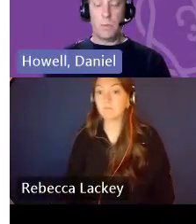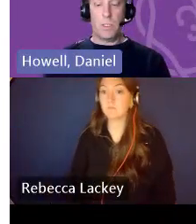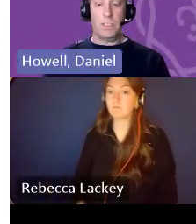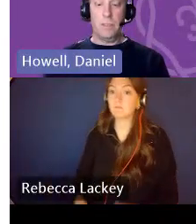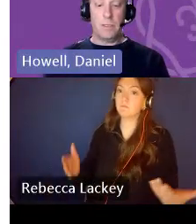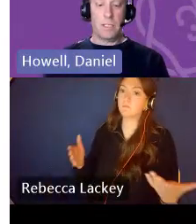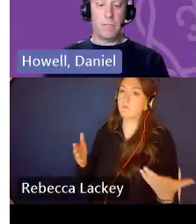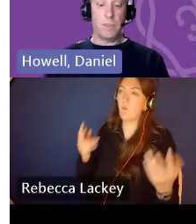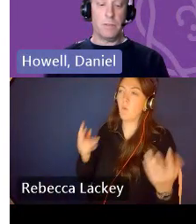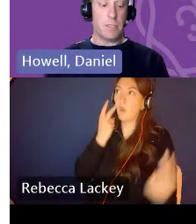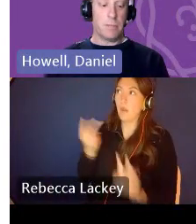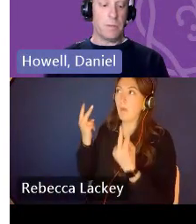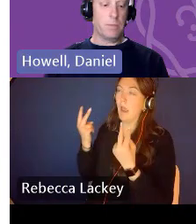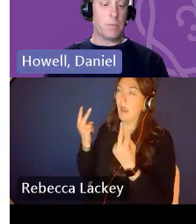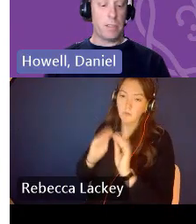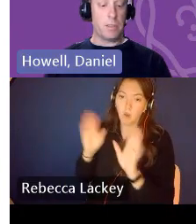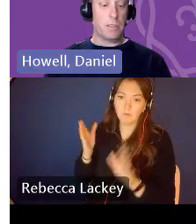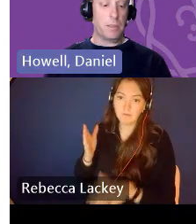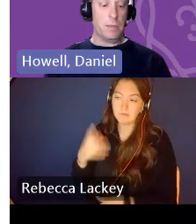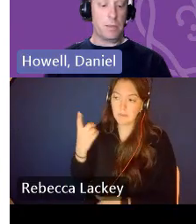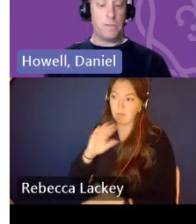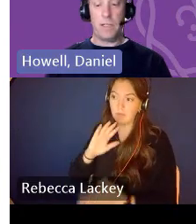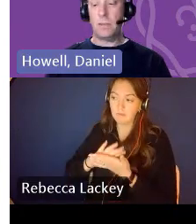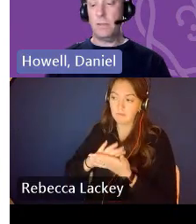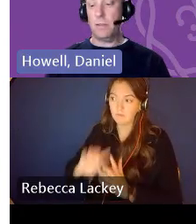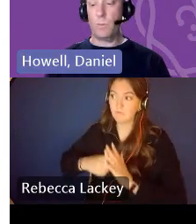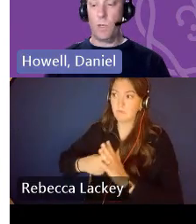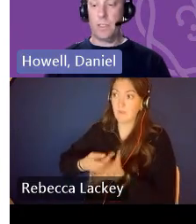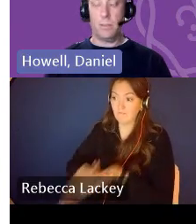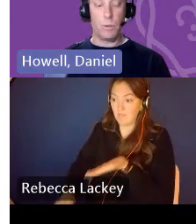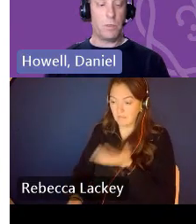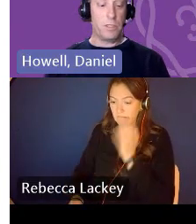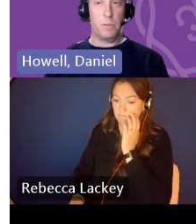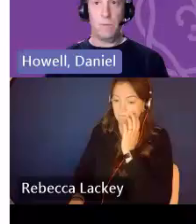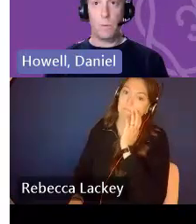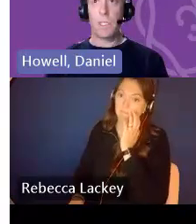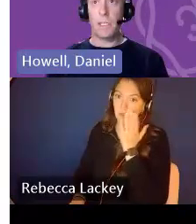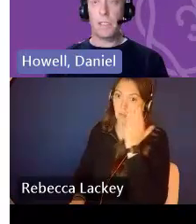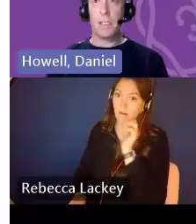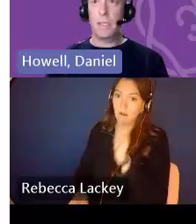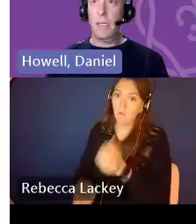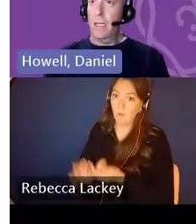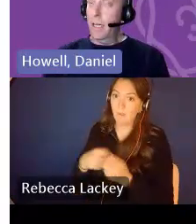2020. Again, when something begins to to fail, why didn't you replace it before it got there?